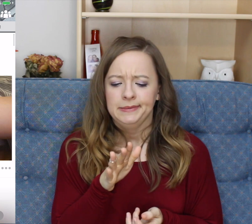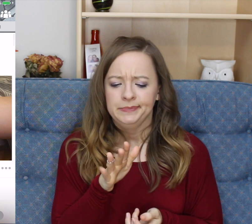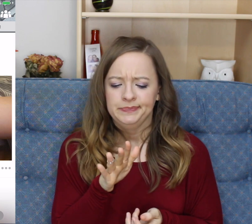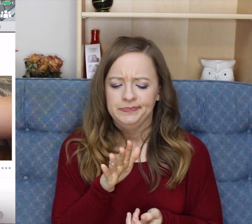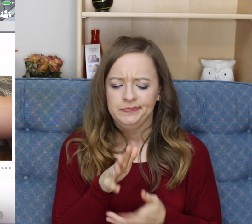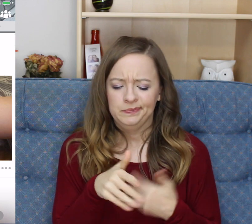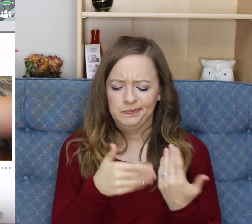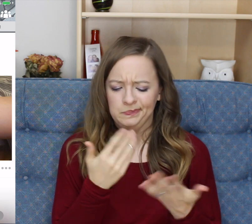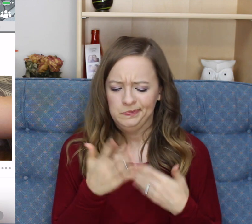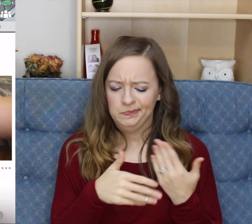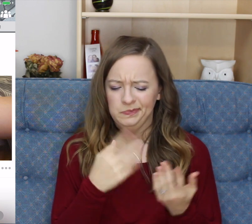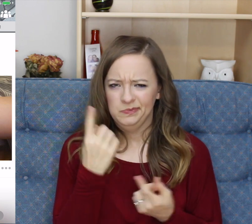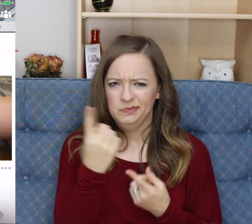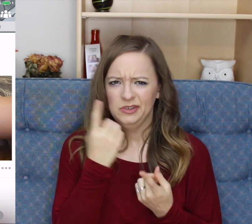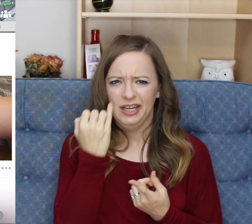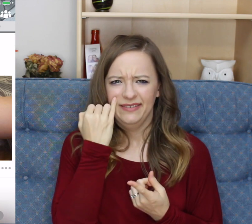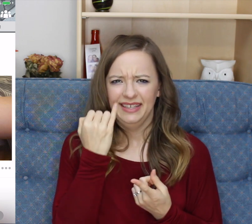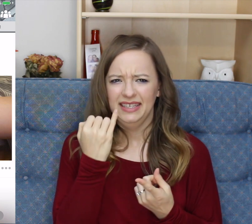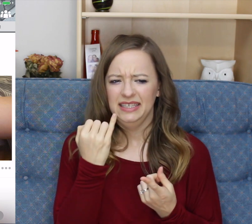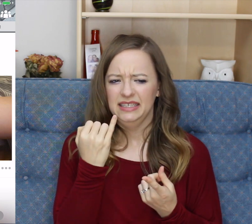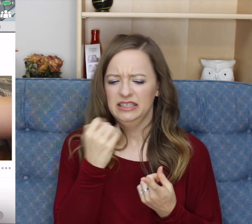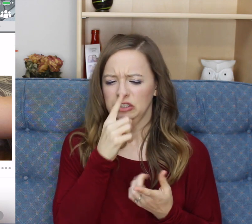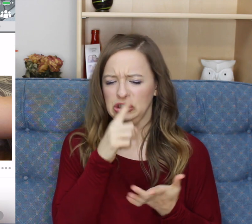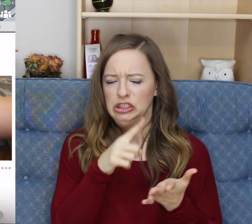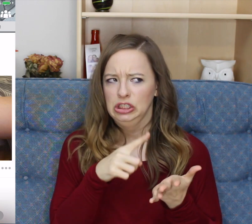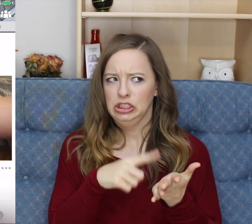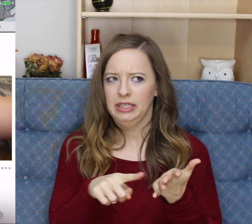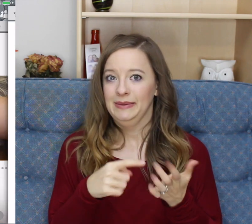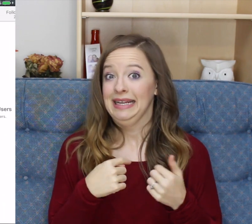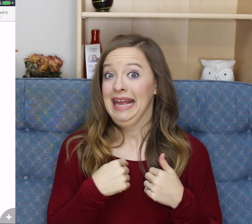is... wonder if I can check.....